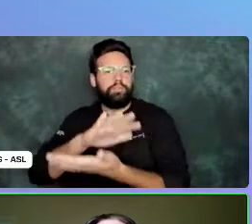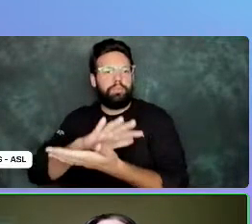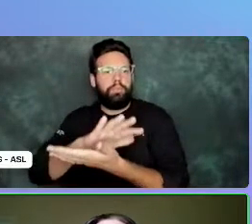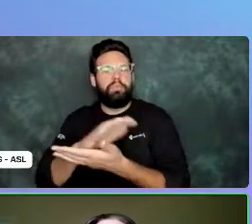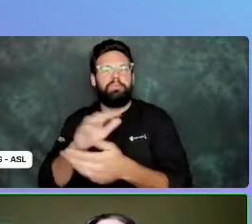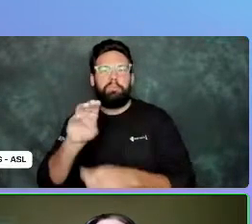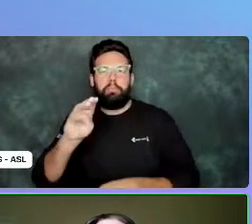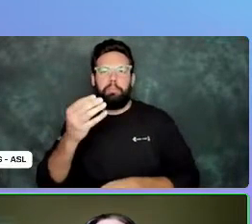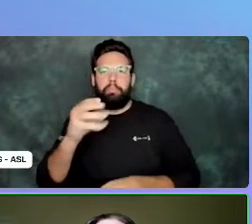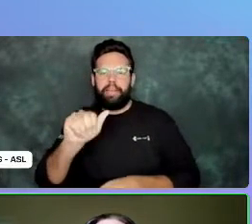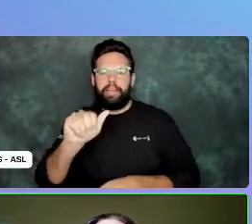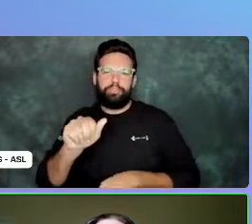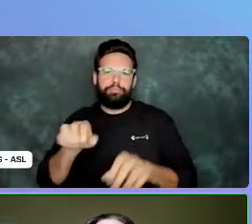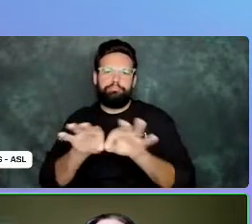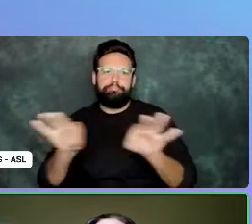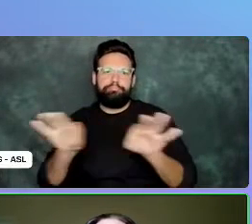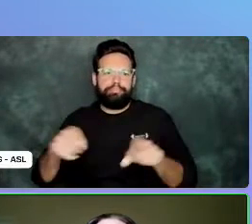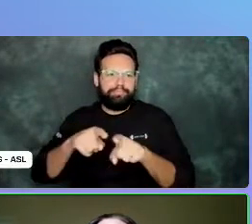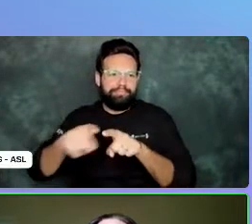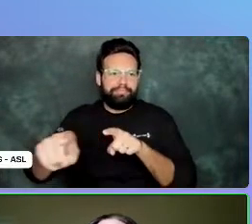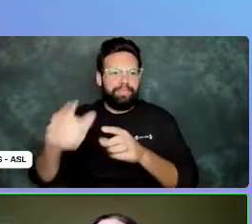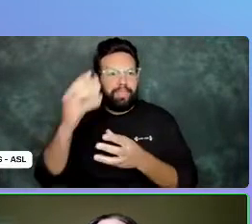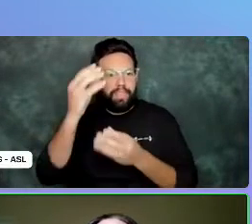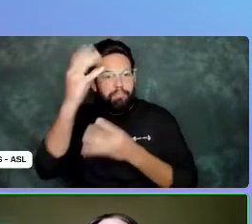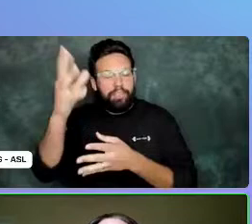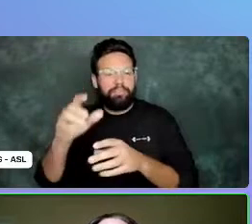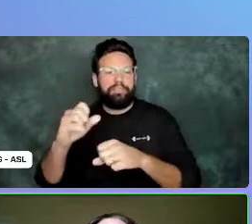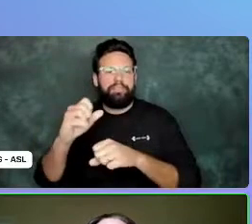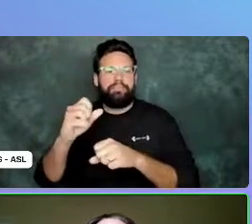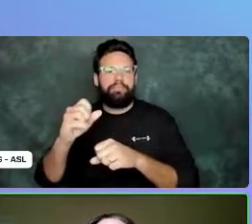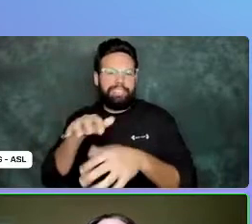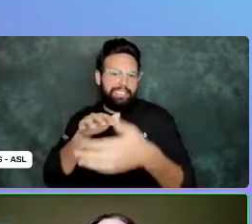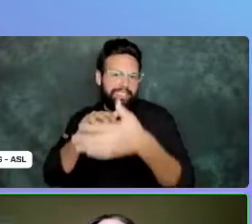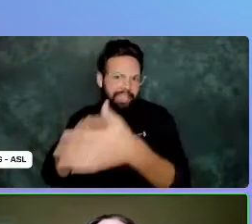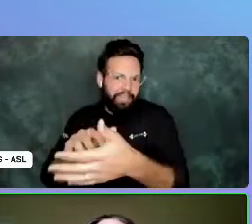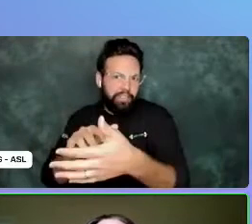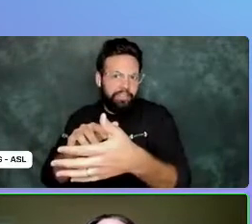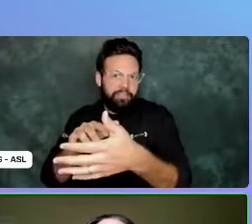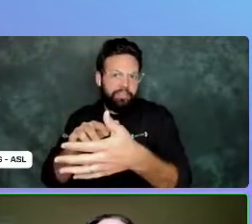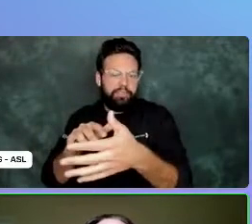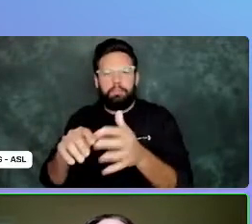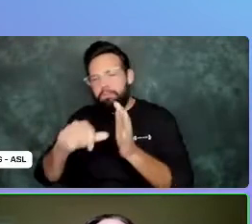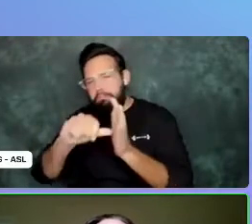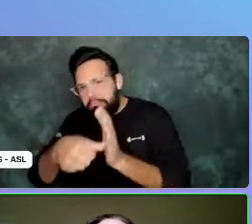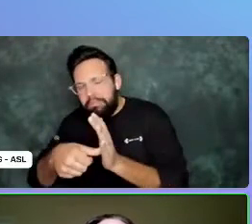software companies before I decided to go back to grad